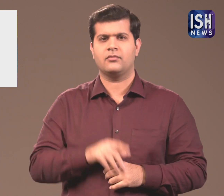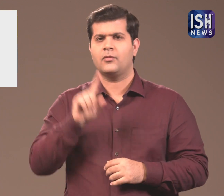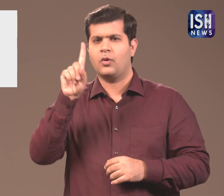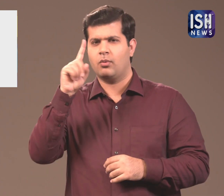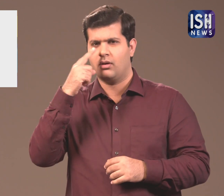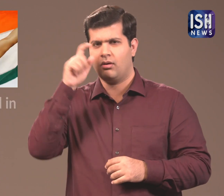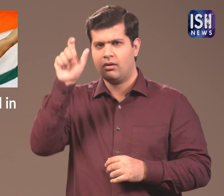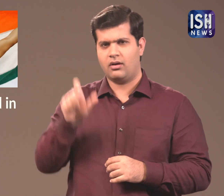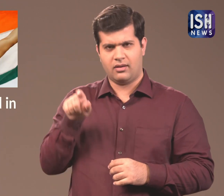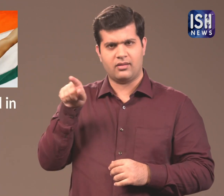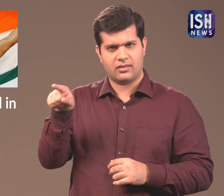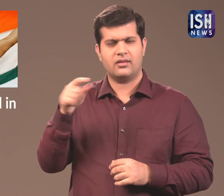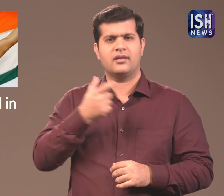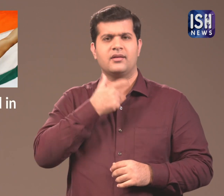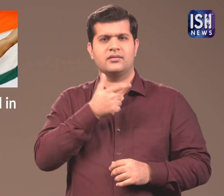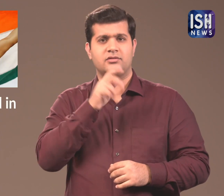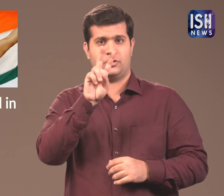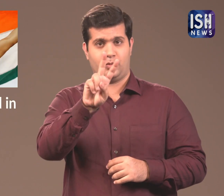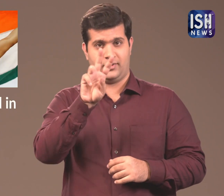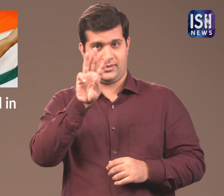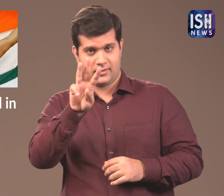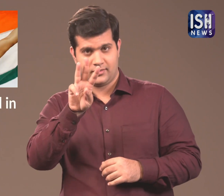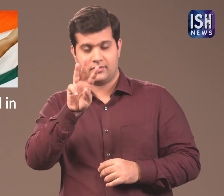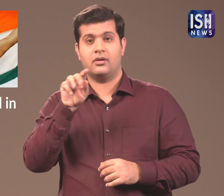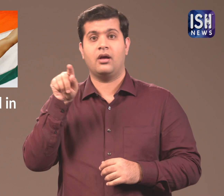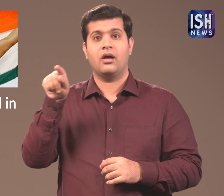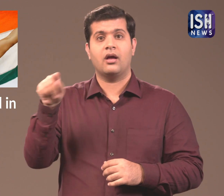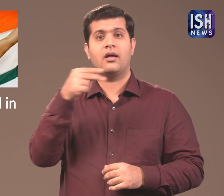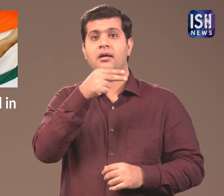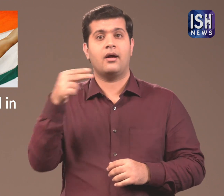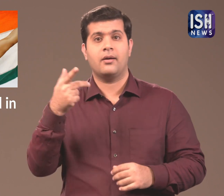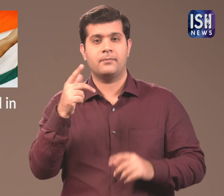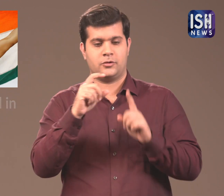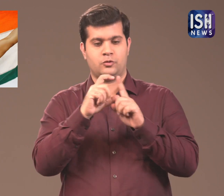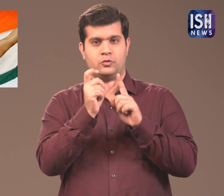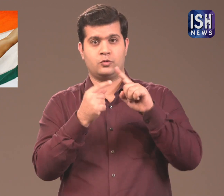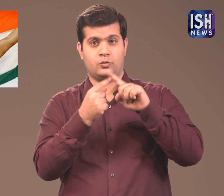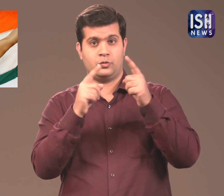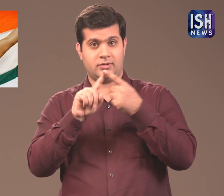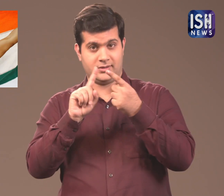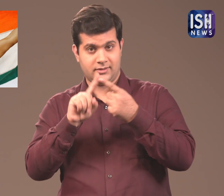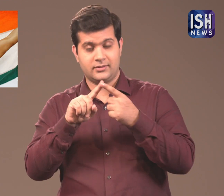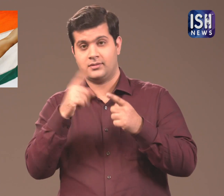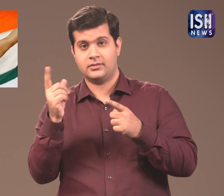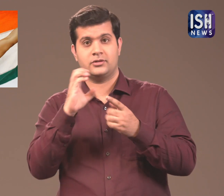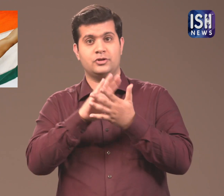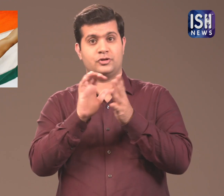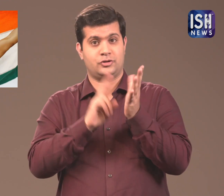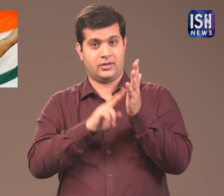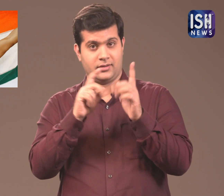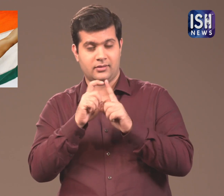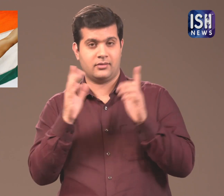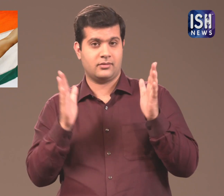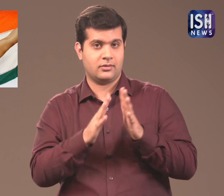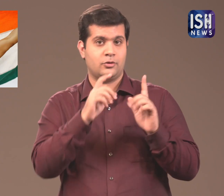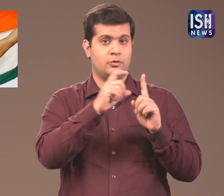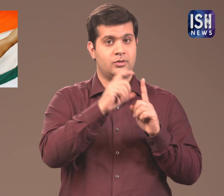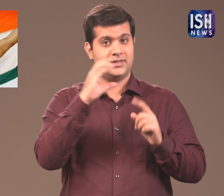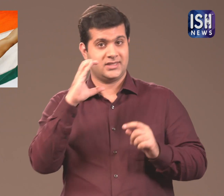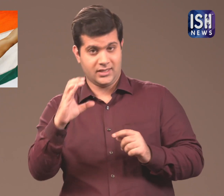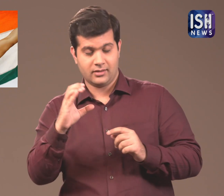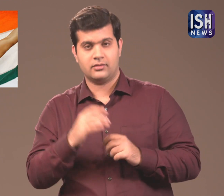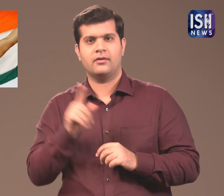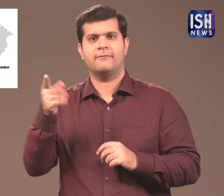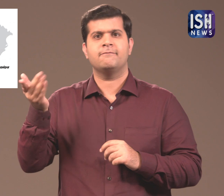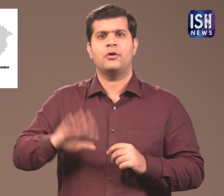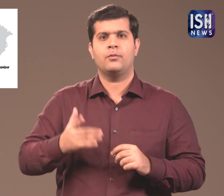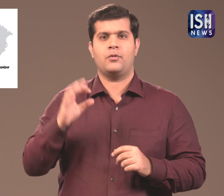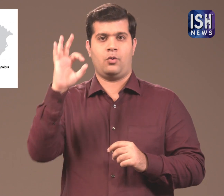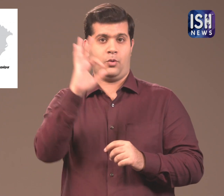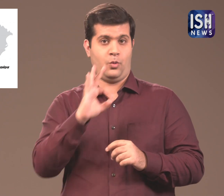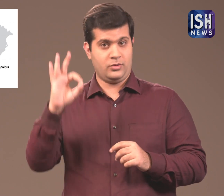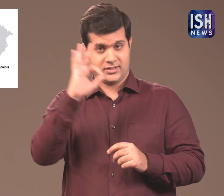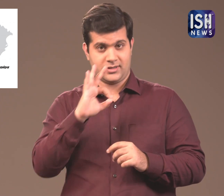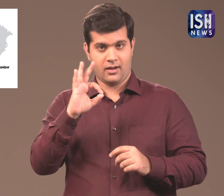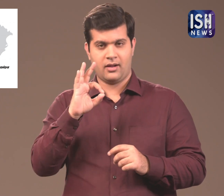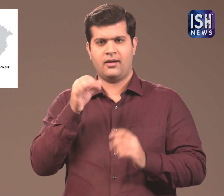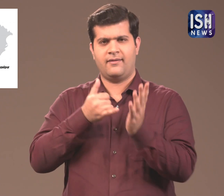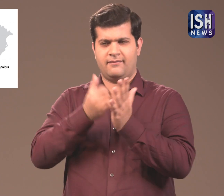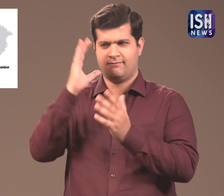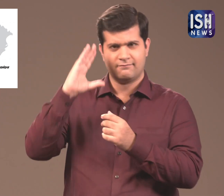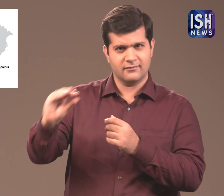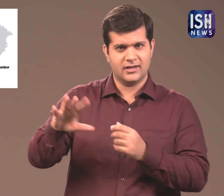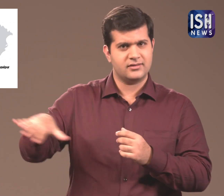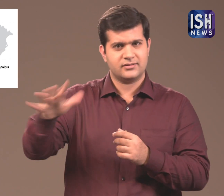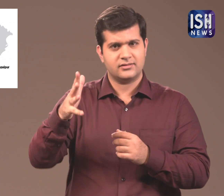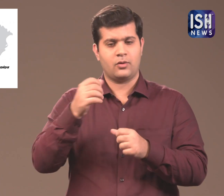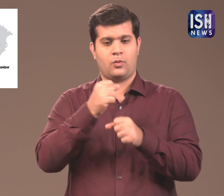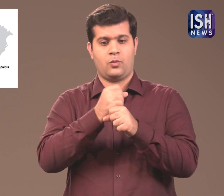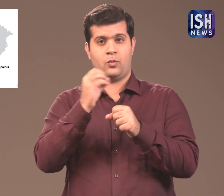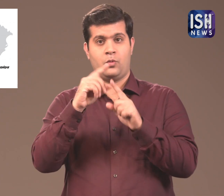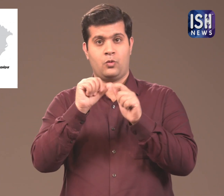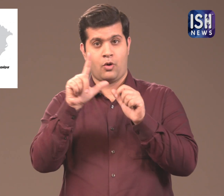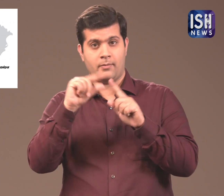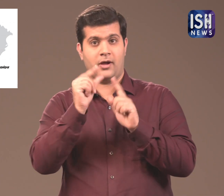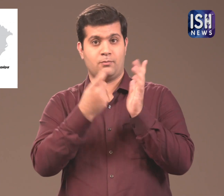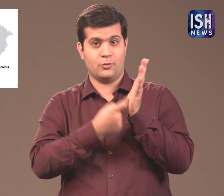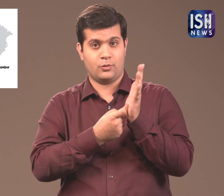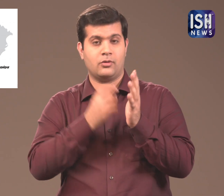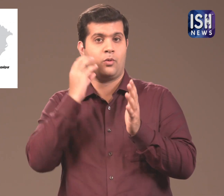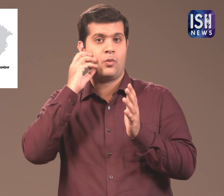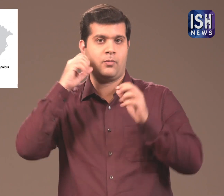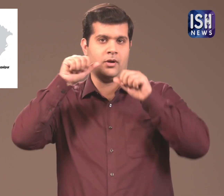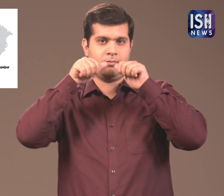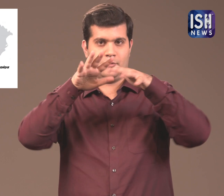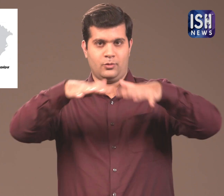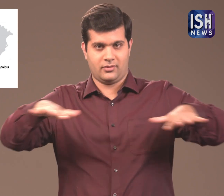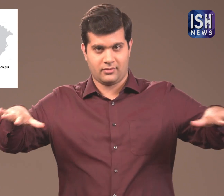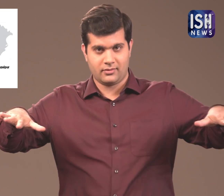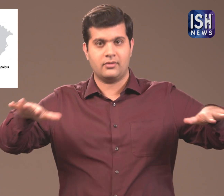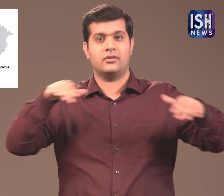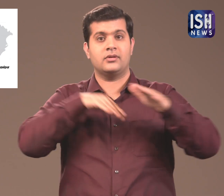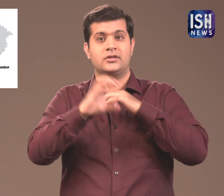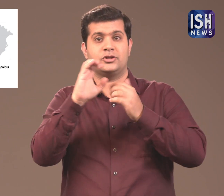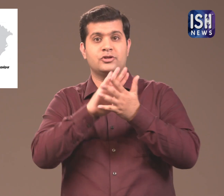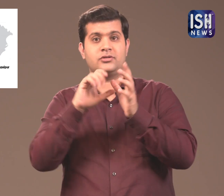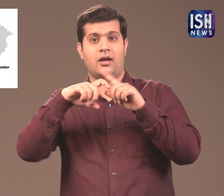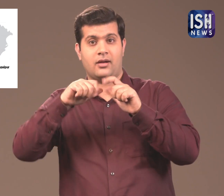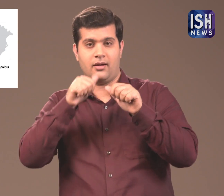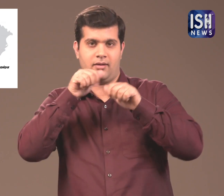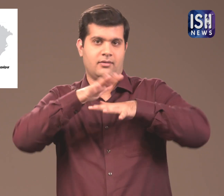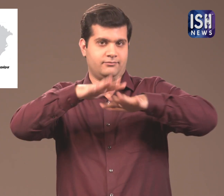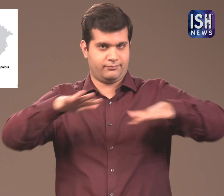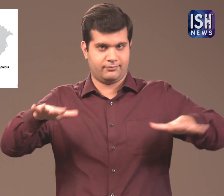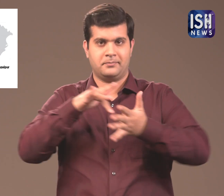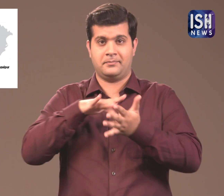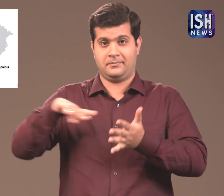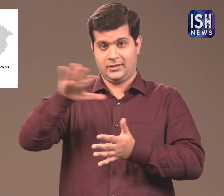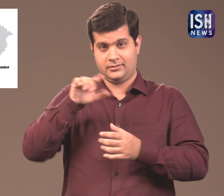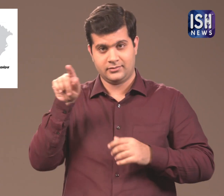A woman 23-year-old Dutee Chand from Odisha’s Chaka Gopalpur village